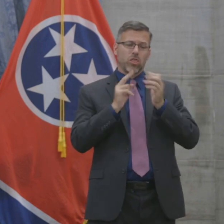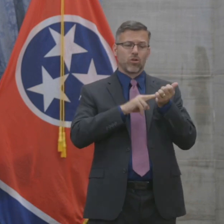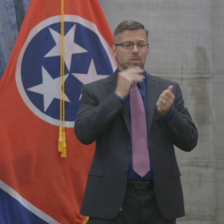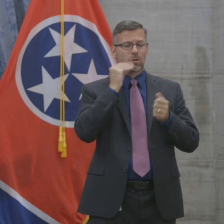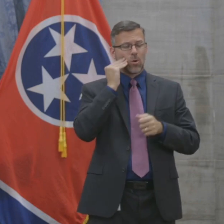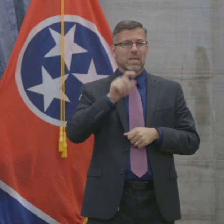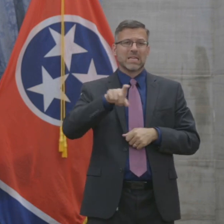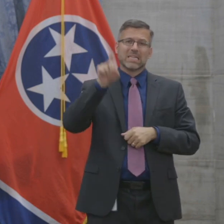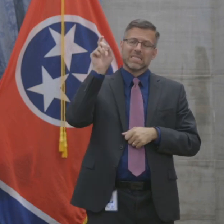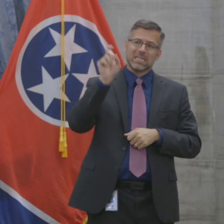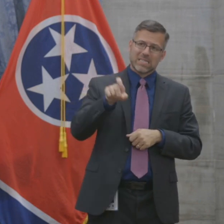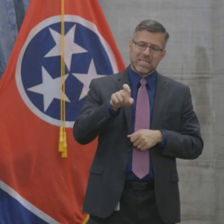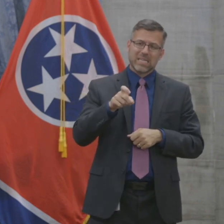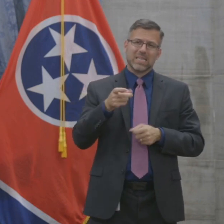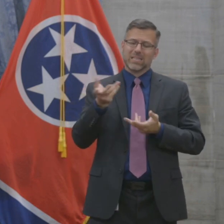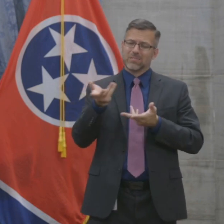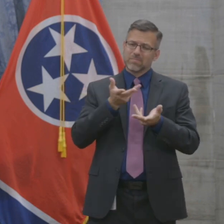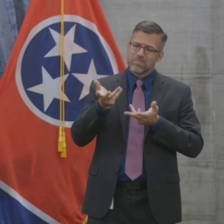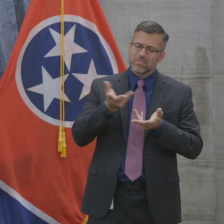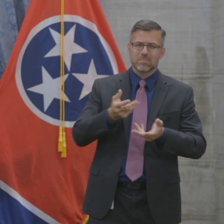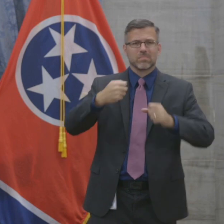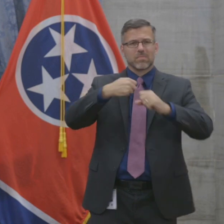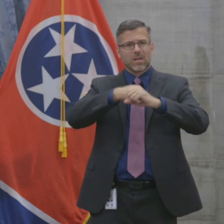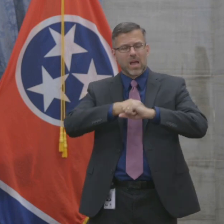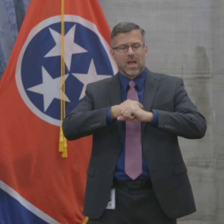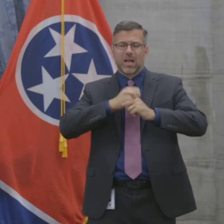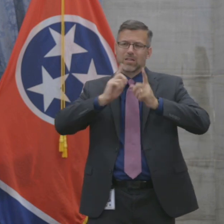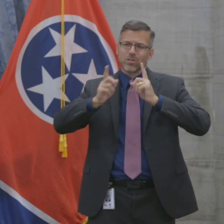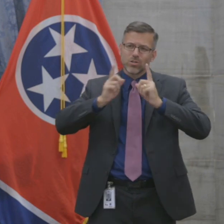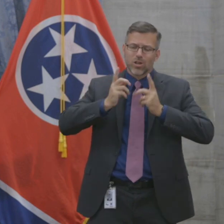program that provides the vast majority of funding to many of